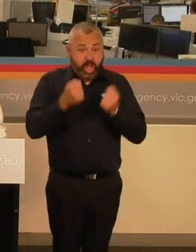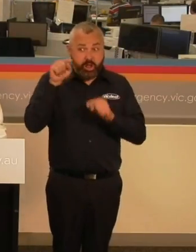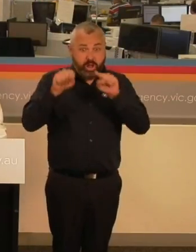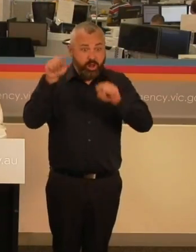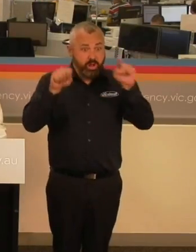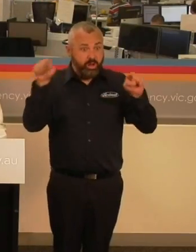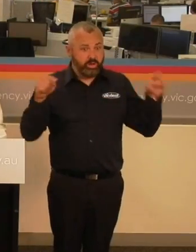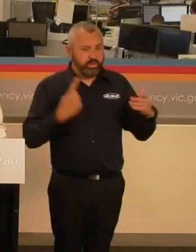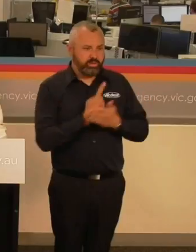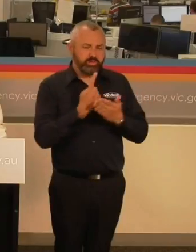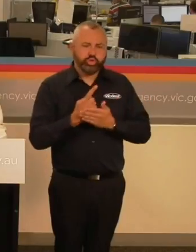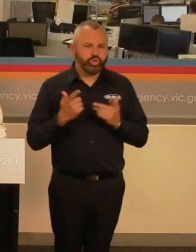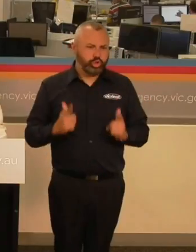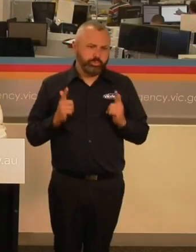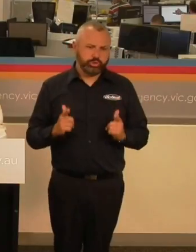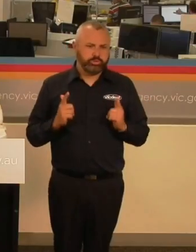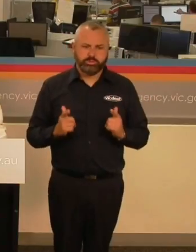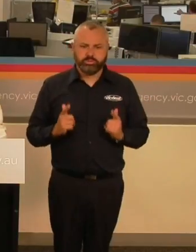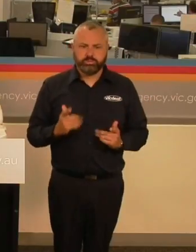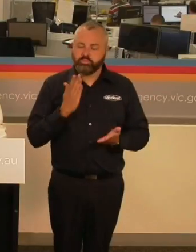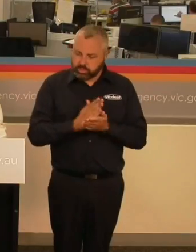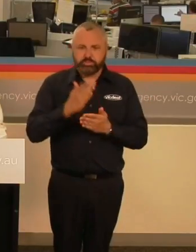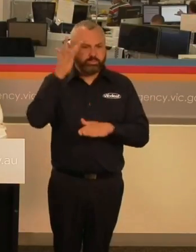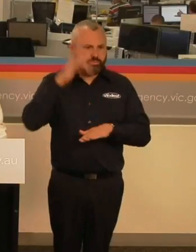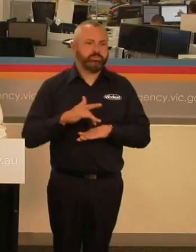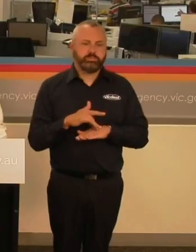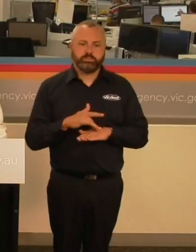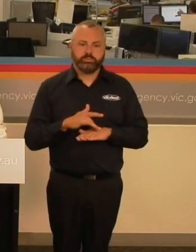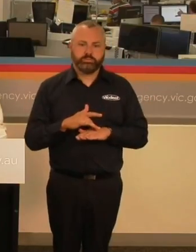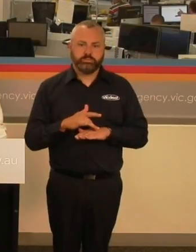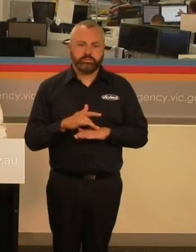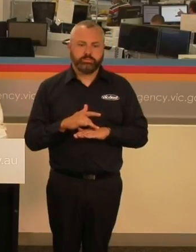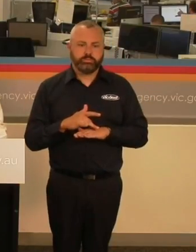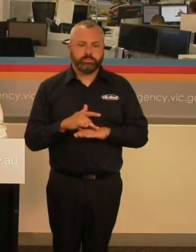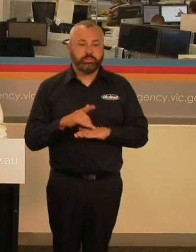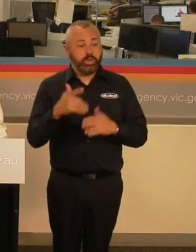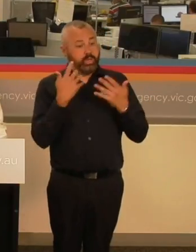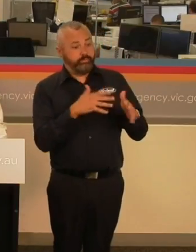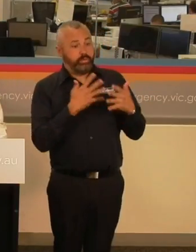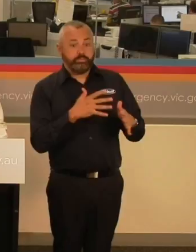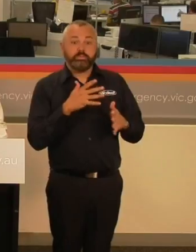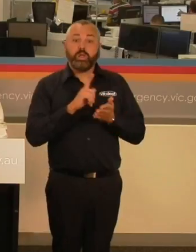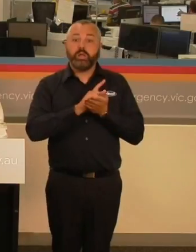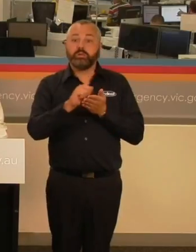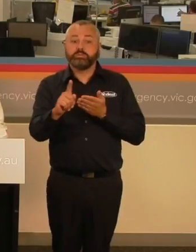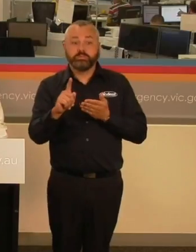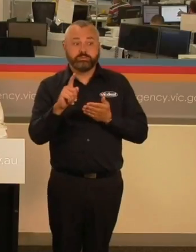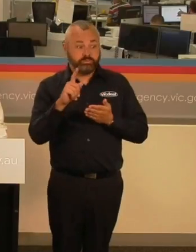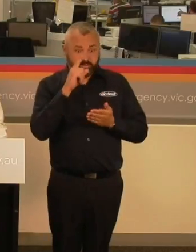that leaving children in parked cars can lead to death I'm glad to say that